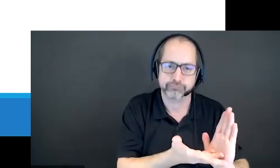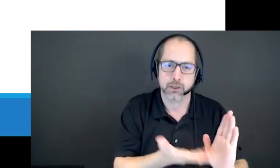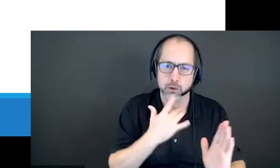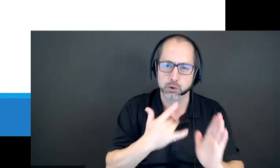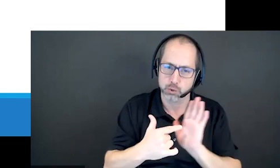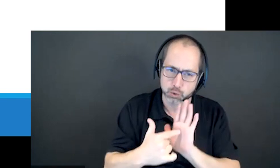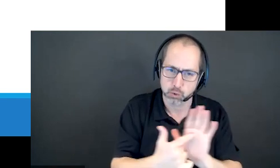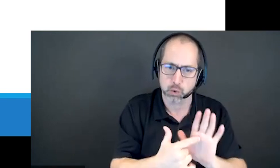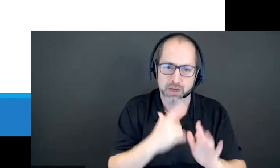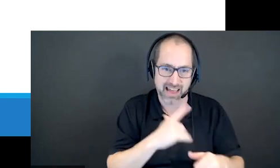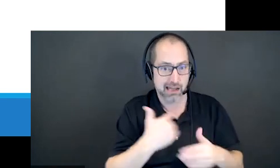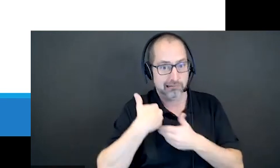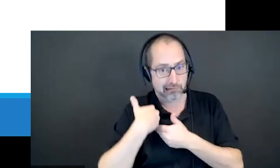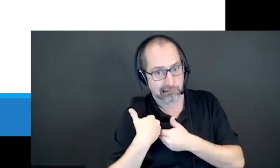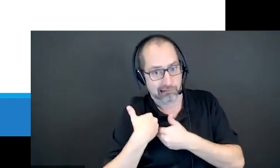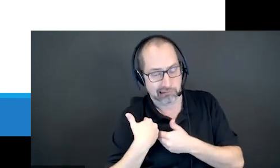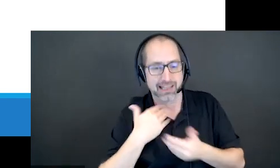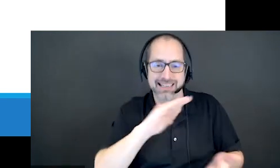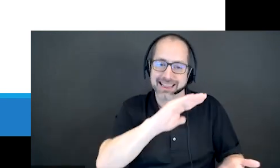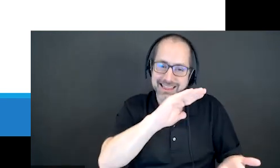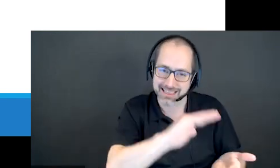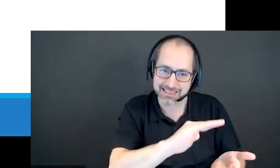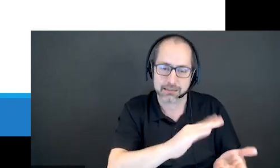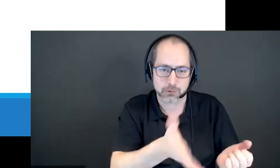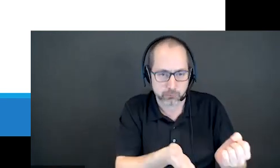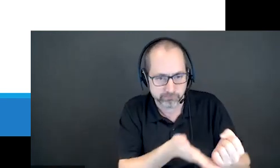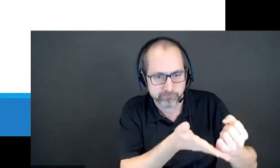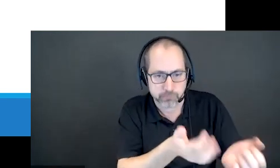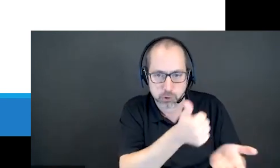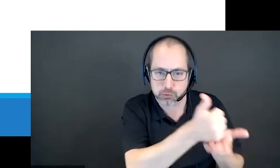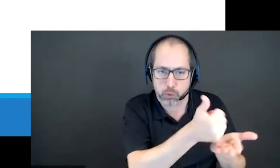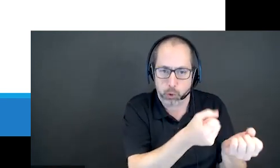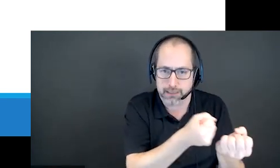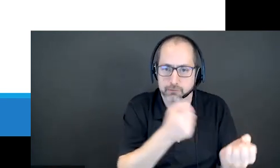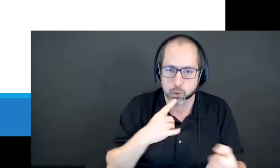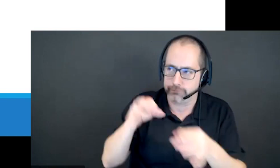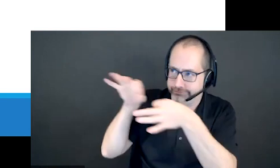of people living with long COVID as they navigate these pathways. So it was really important that